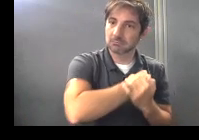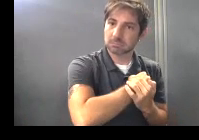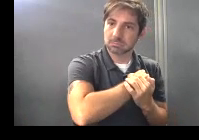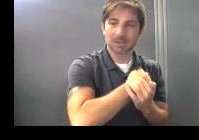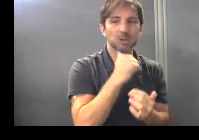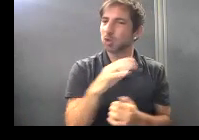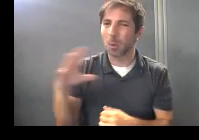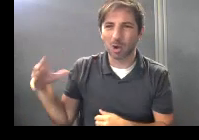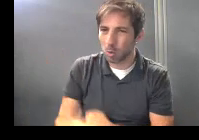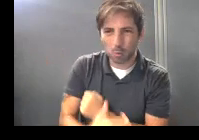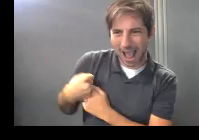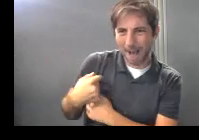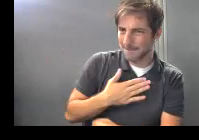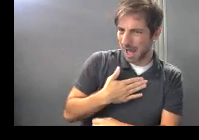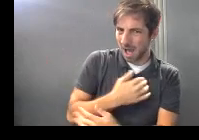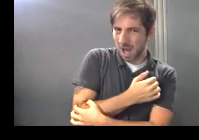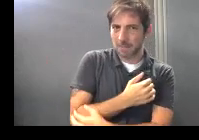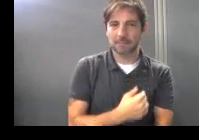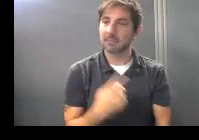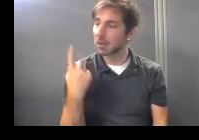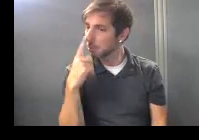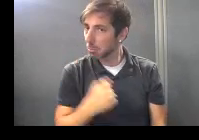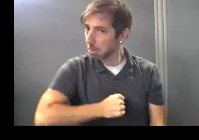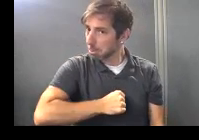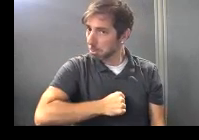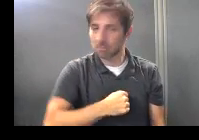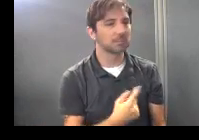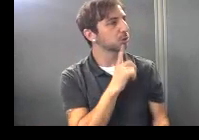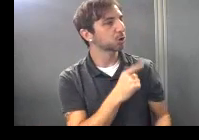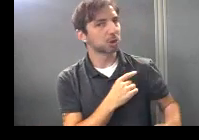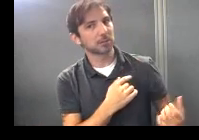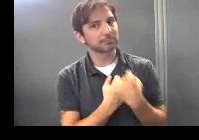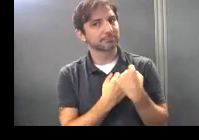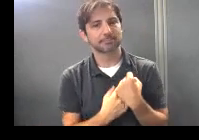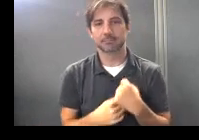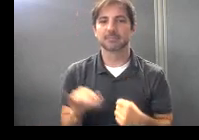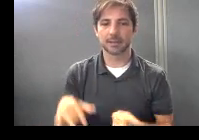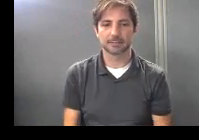WOULD YOU LIKE TO TAKE MY ARM? SURE.